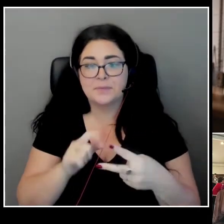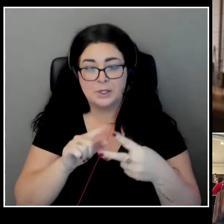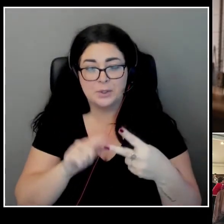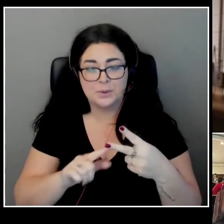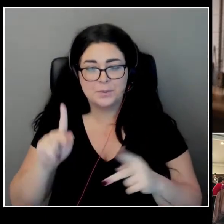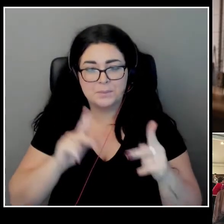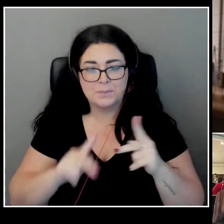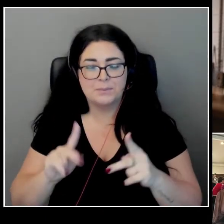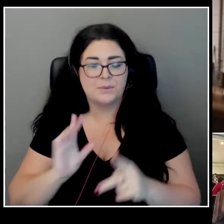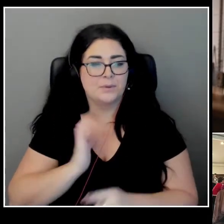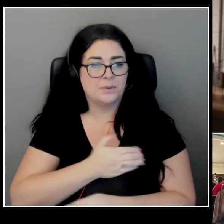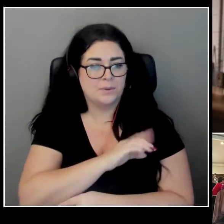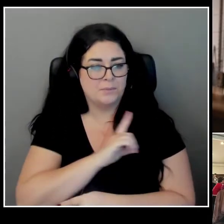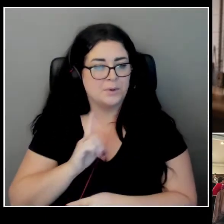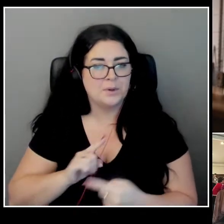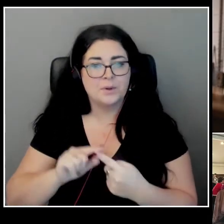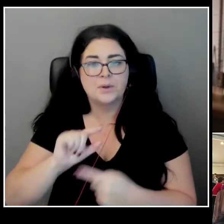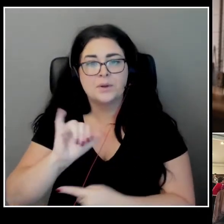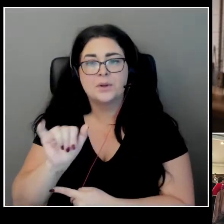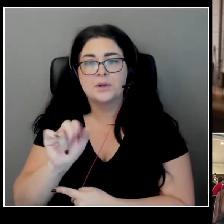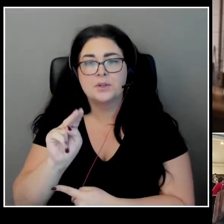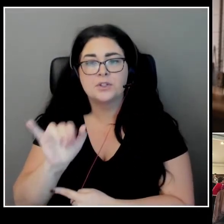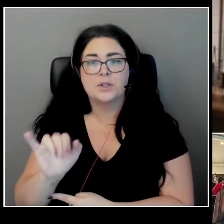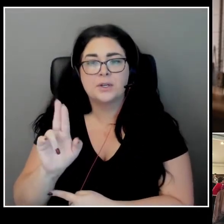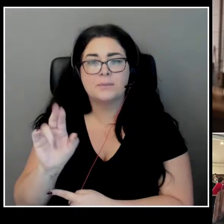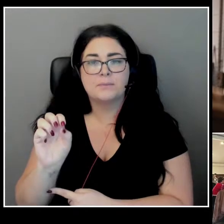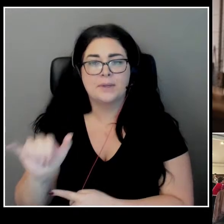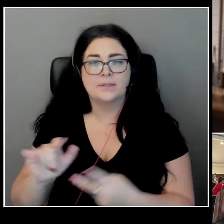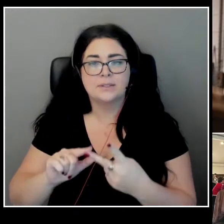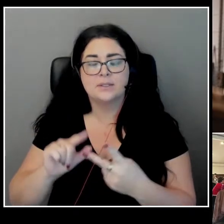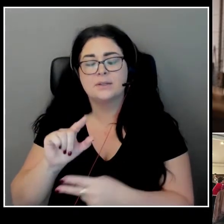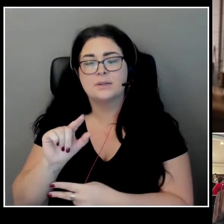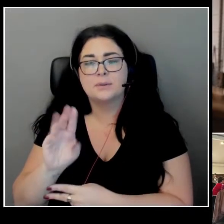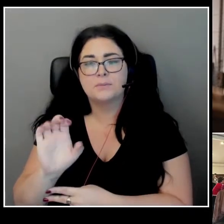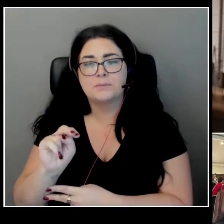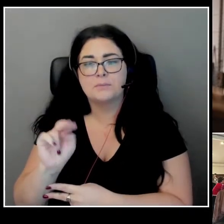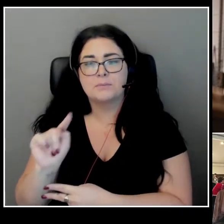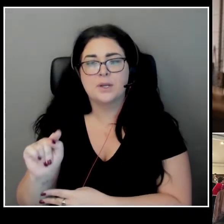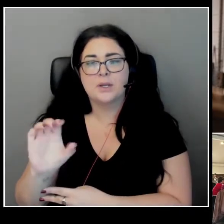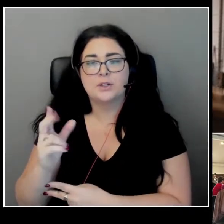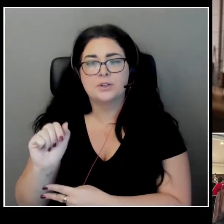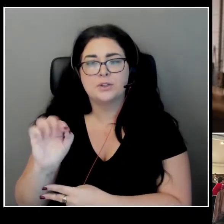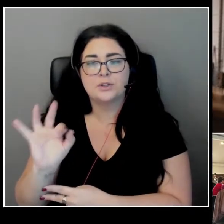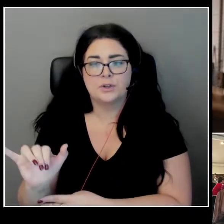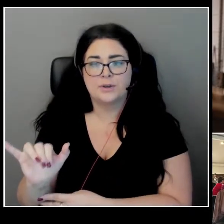Janie Bussey and Brent Chaffey, for their service over the past five years.